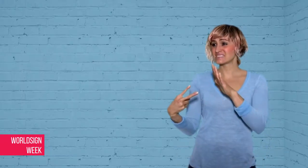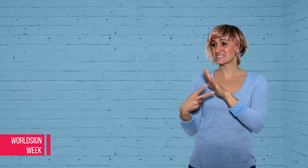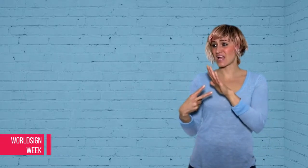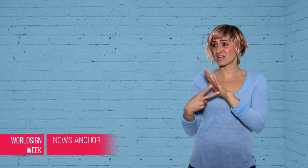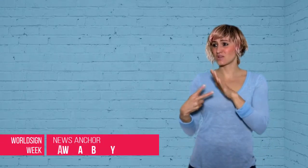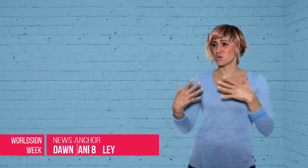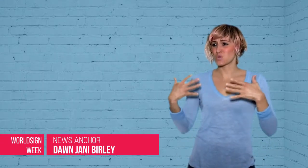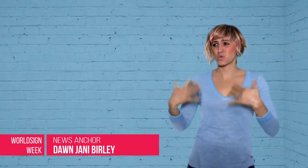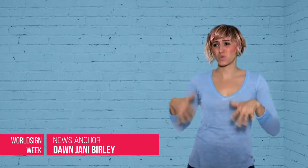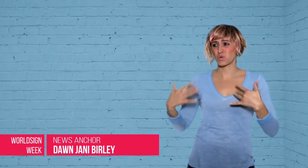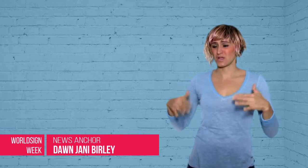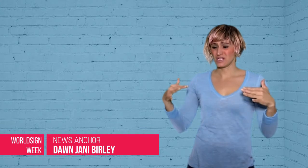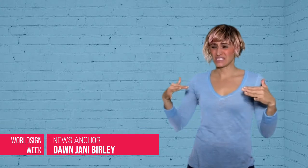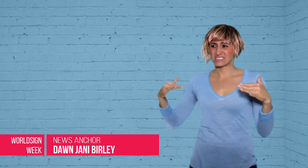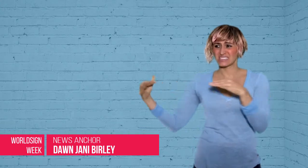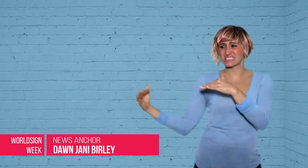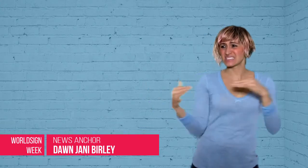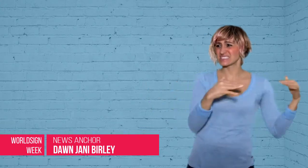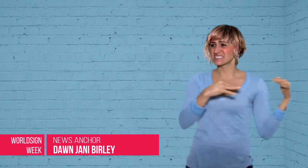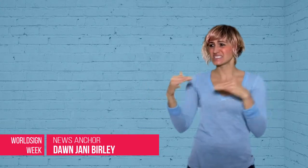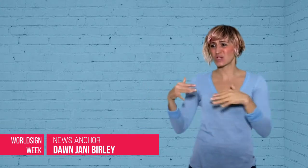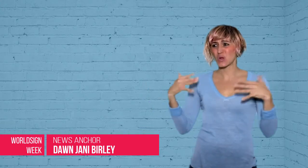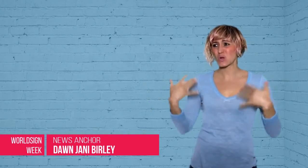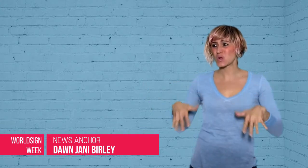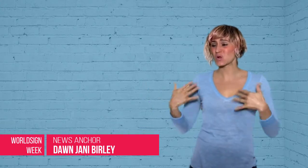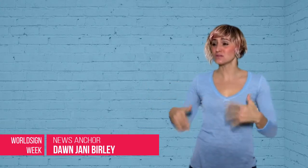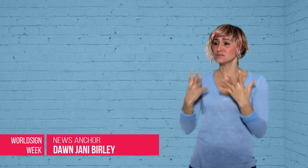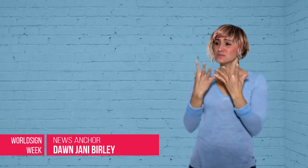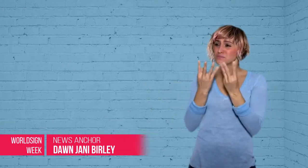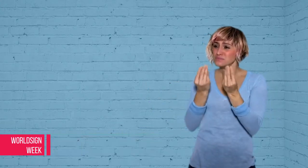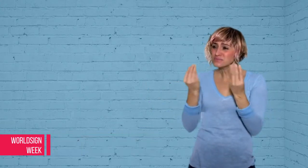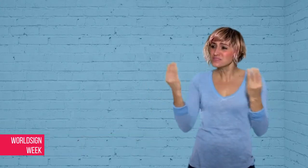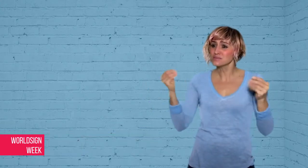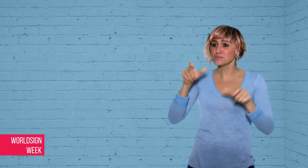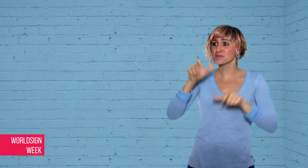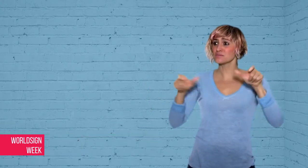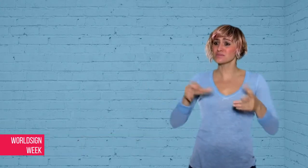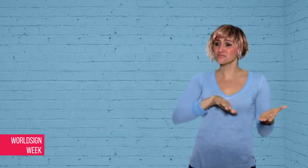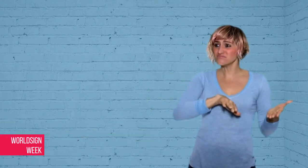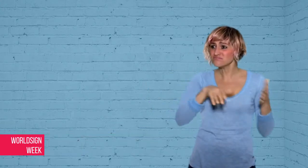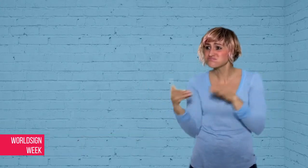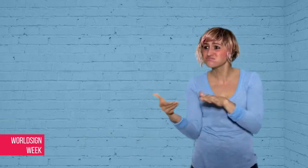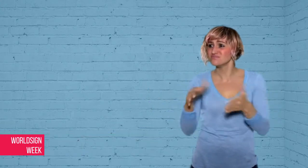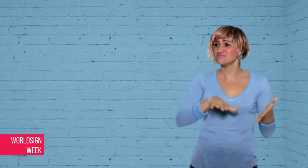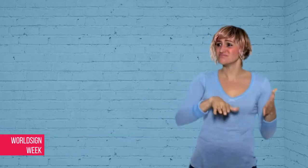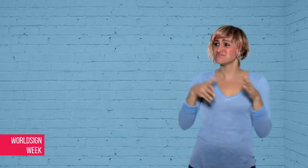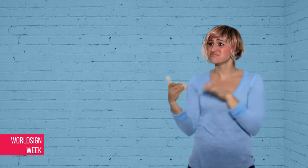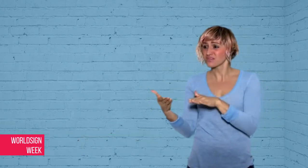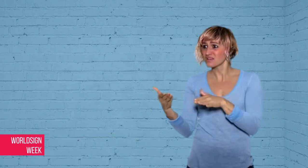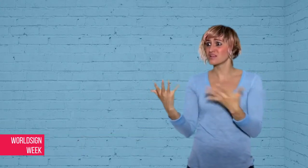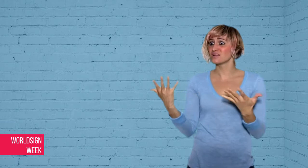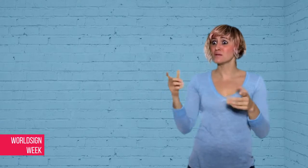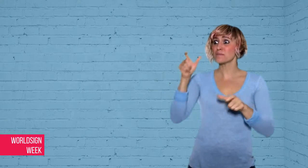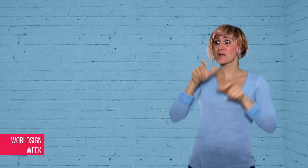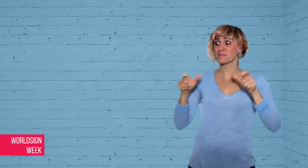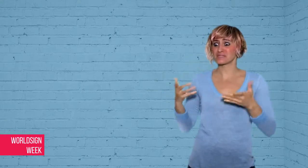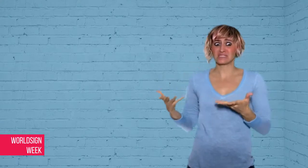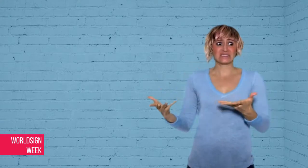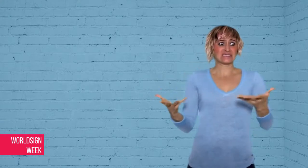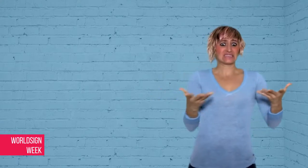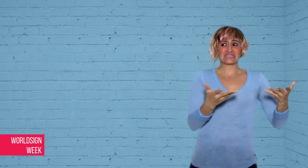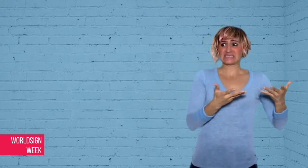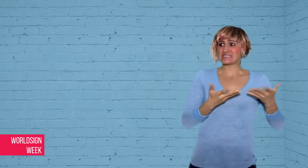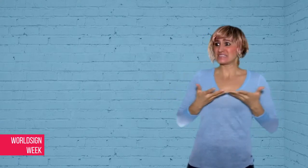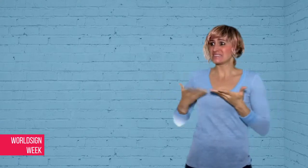The brutal war in Syria is killing hundreds